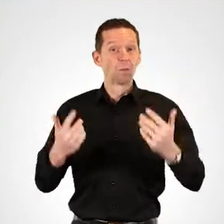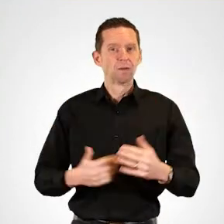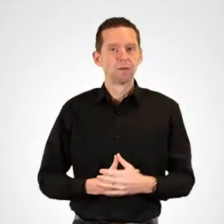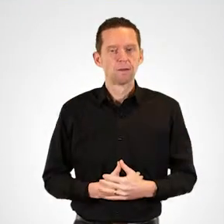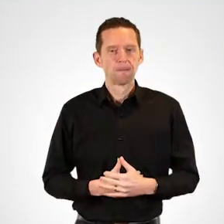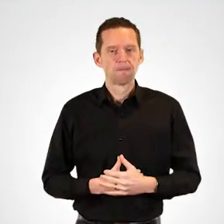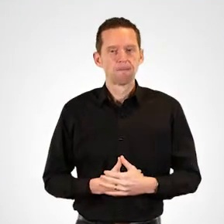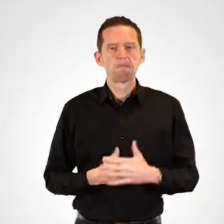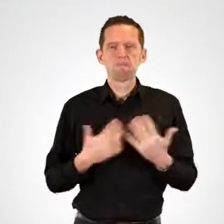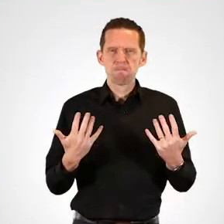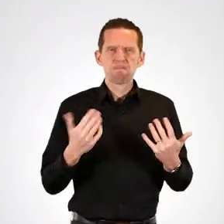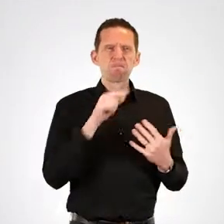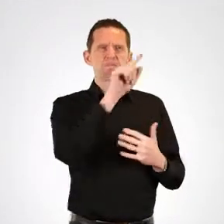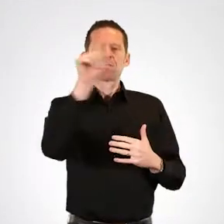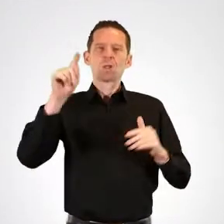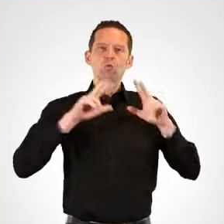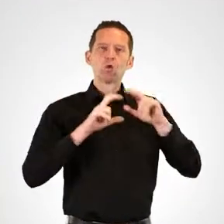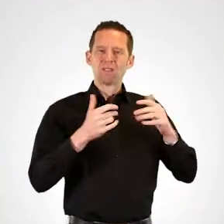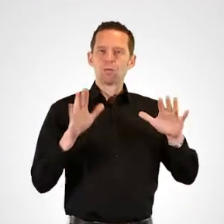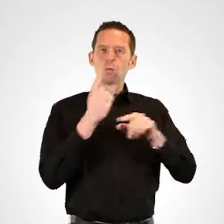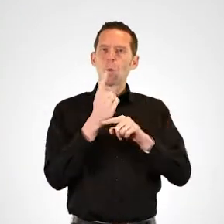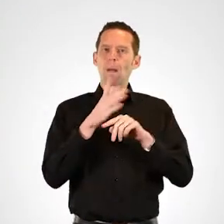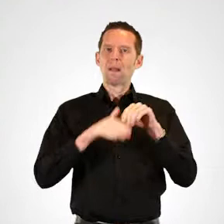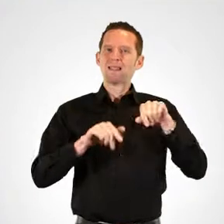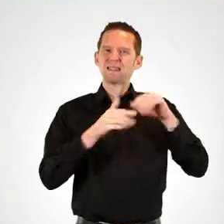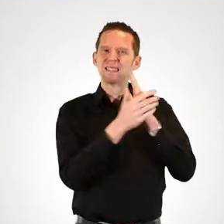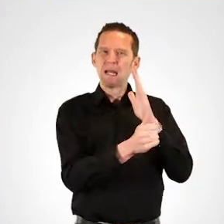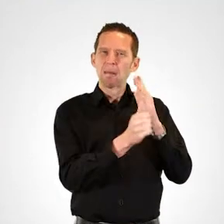So researchers have talked about these skills in different ways,